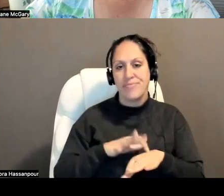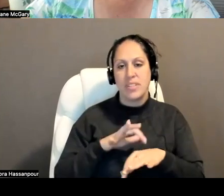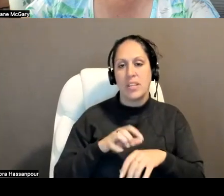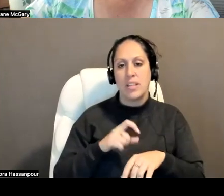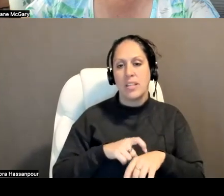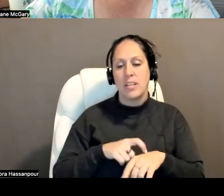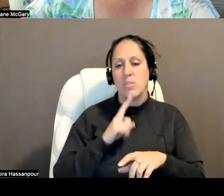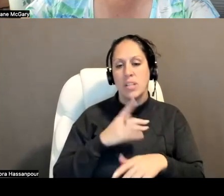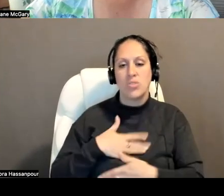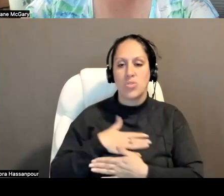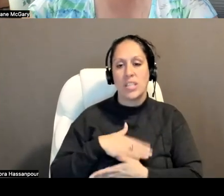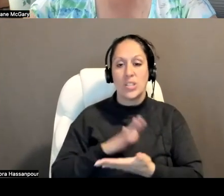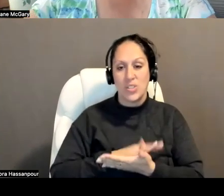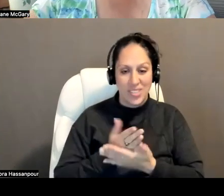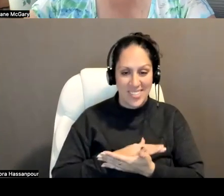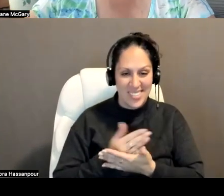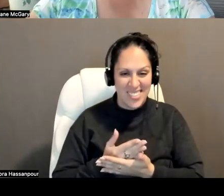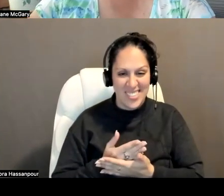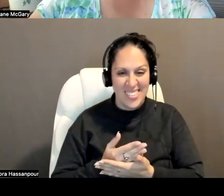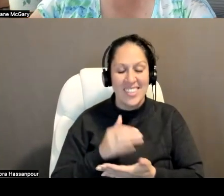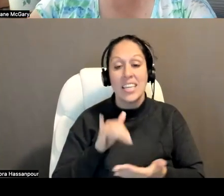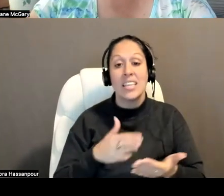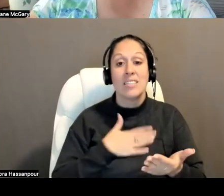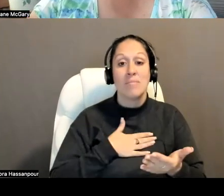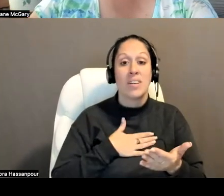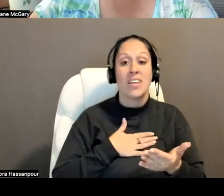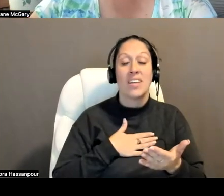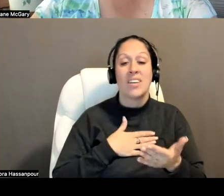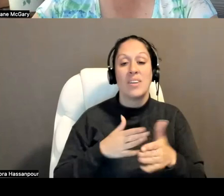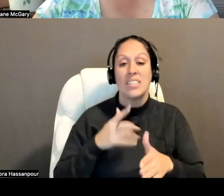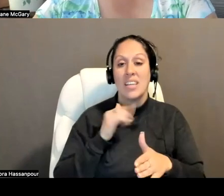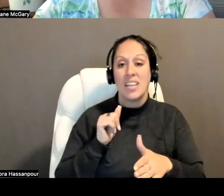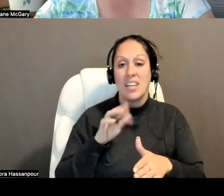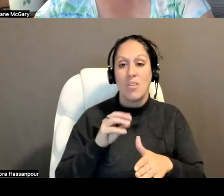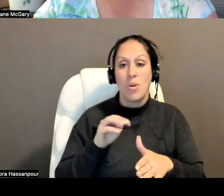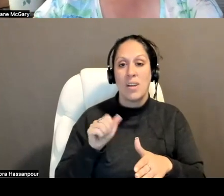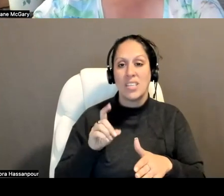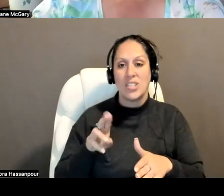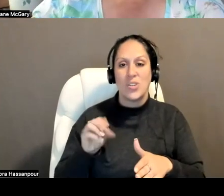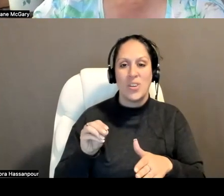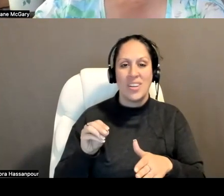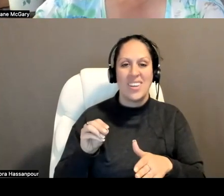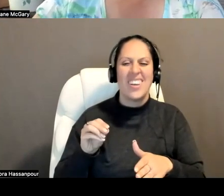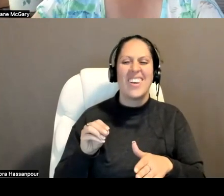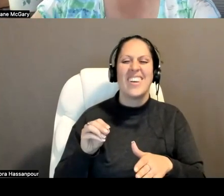cooking. Cooking: that's like why we're called Aroma Duo, really. Yeah.